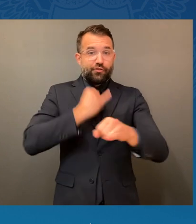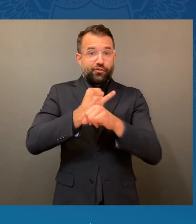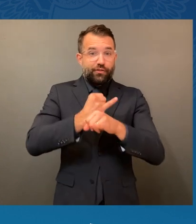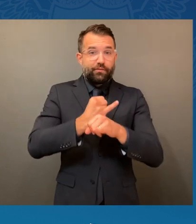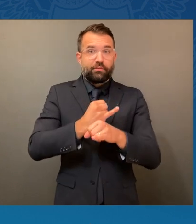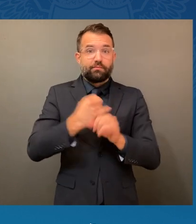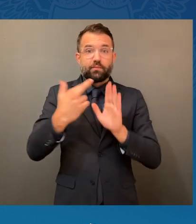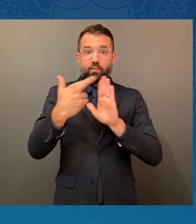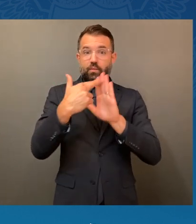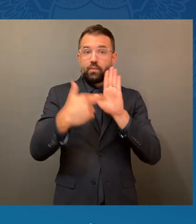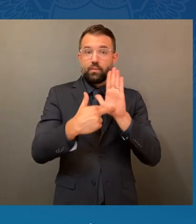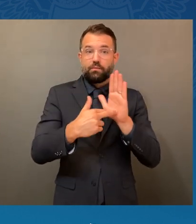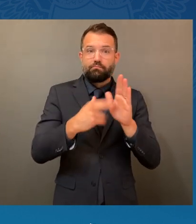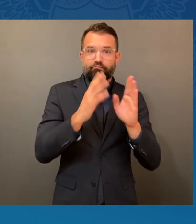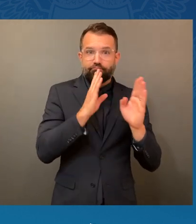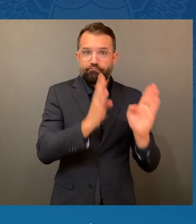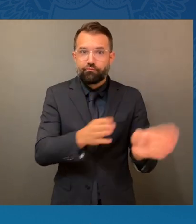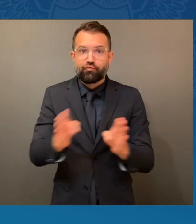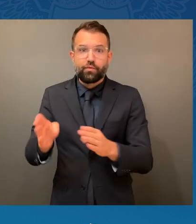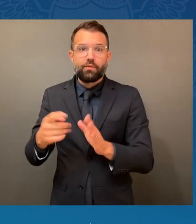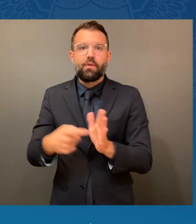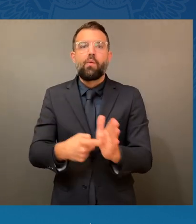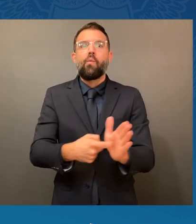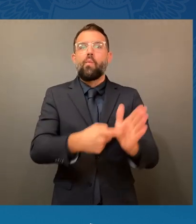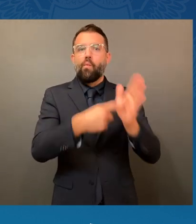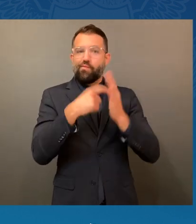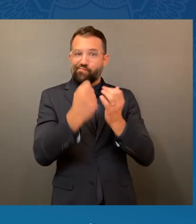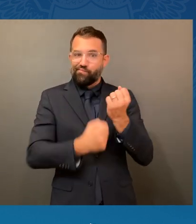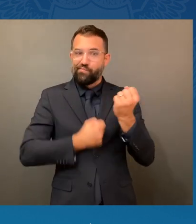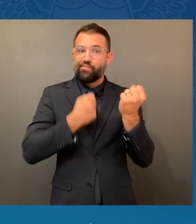to defend it, strengthen it, and promote it.